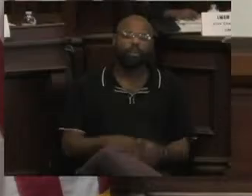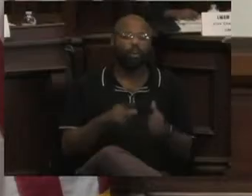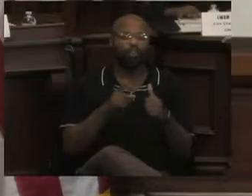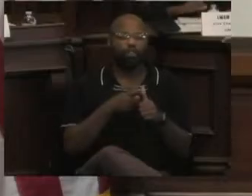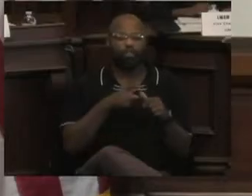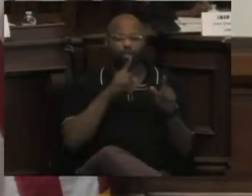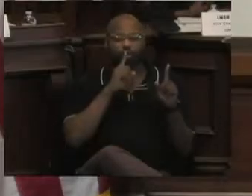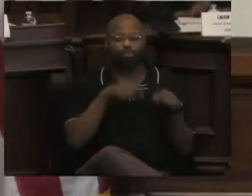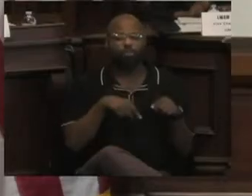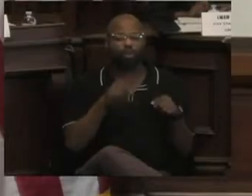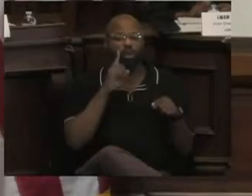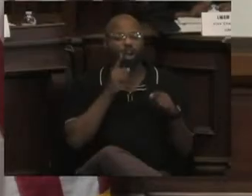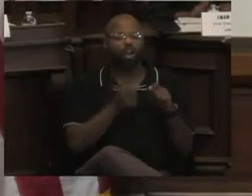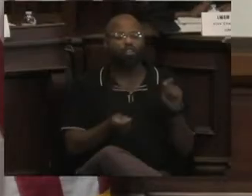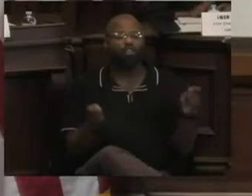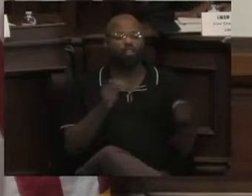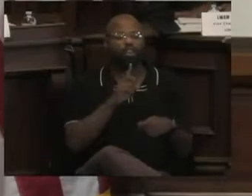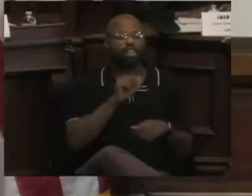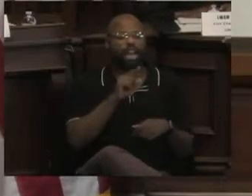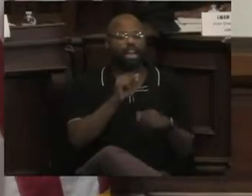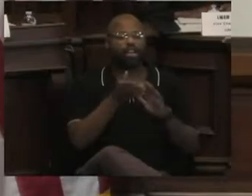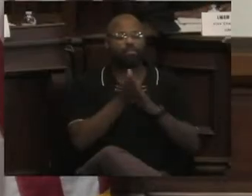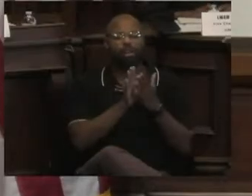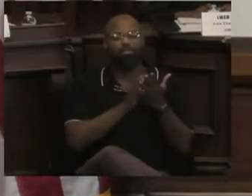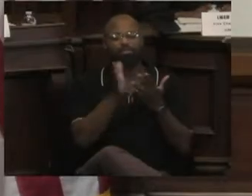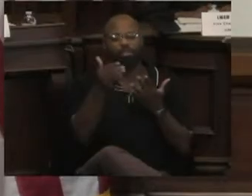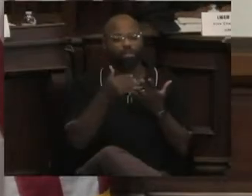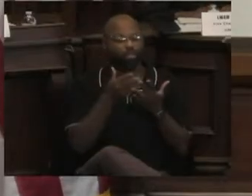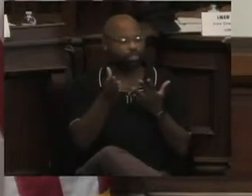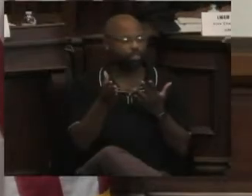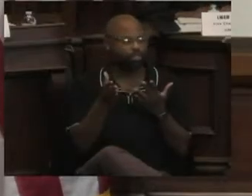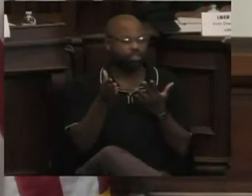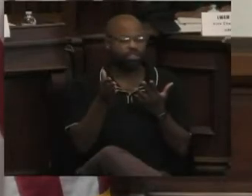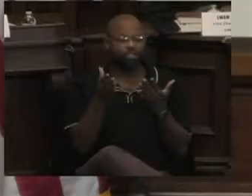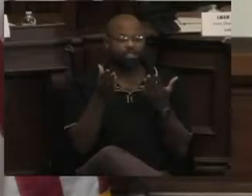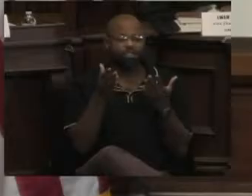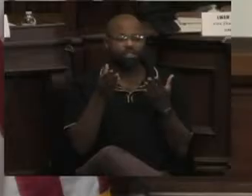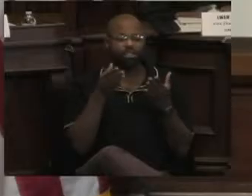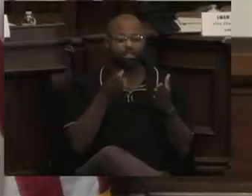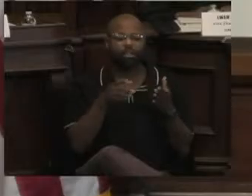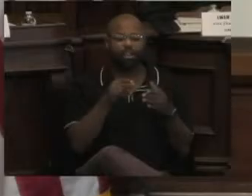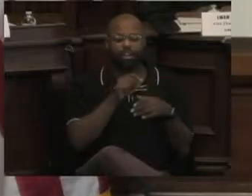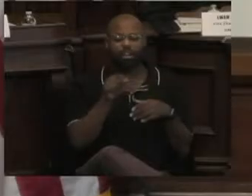move into our reports at this point in time. And the first